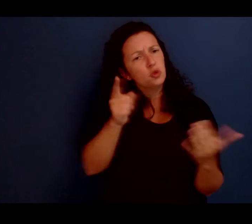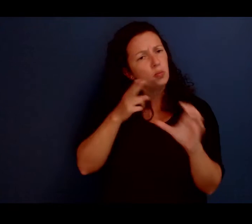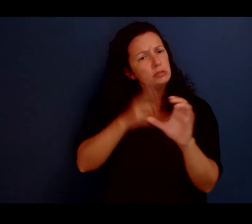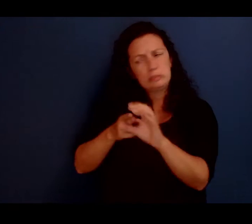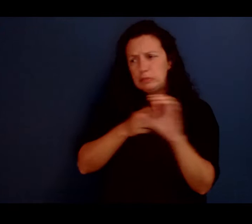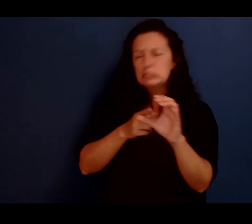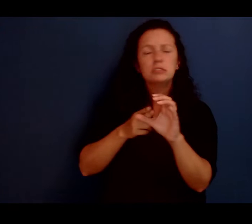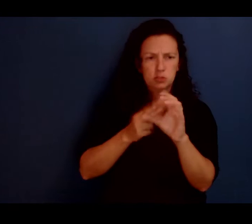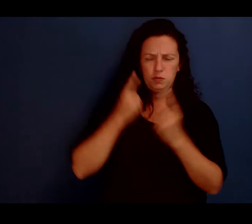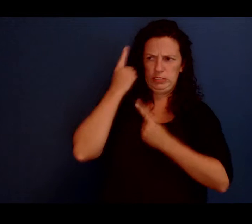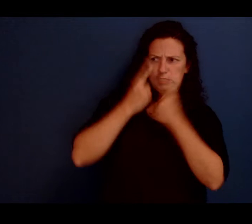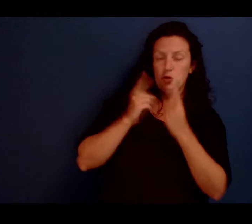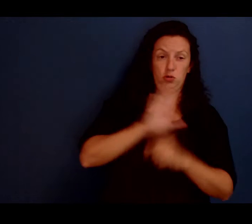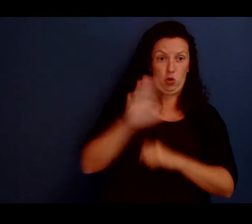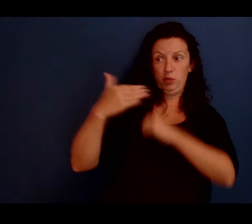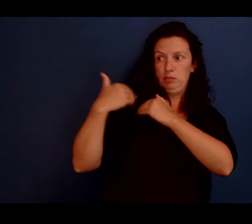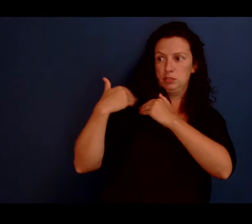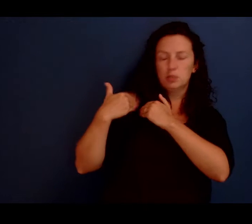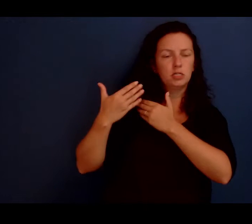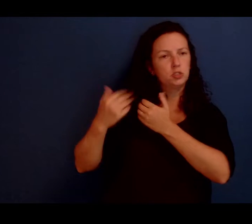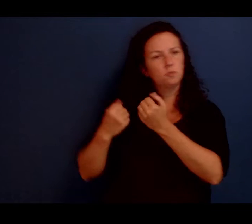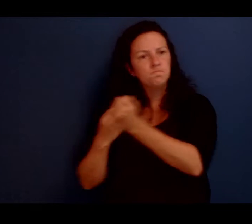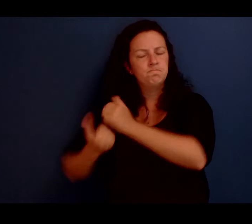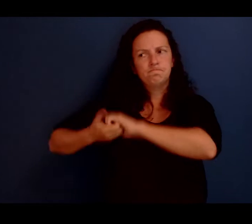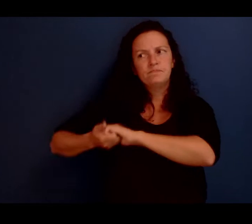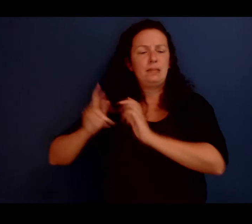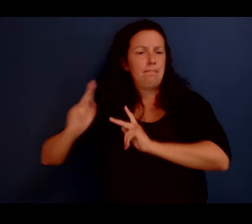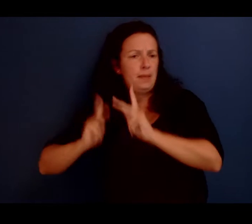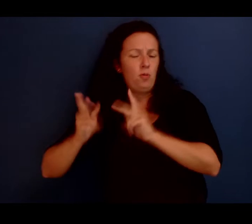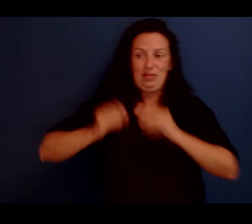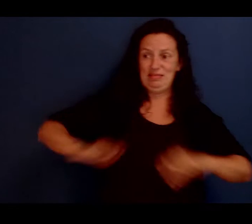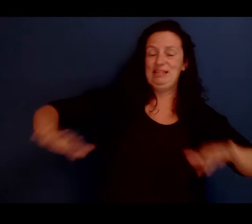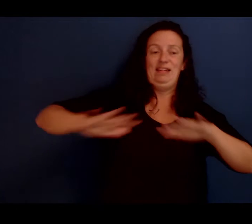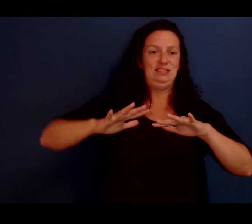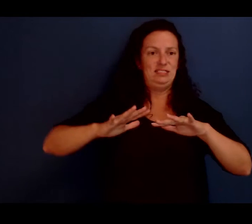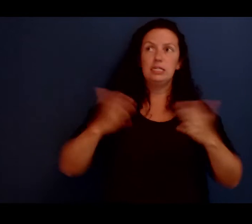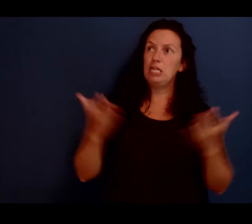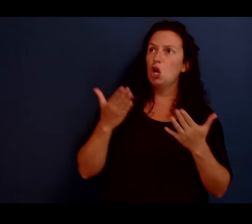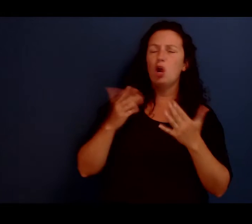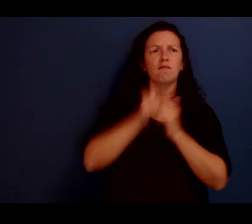the responsibilities to the people and land both here and elsewhere to stand in solidarity